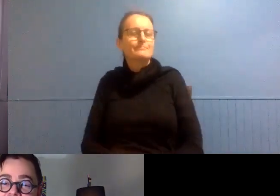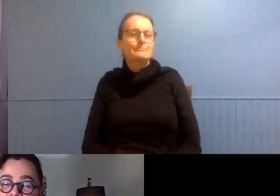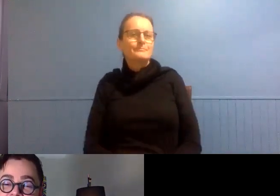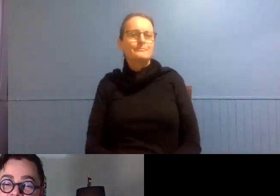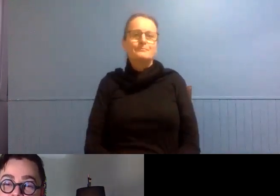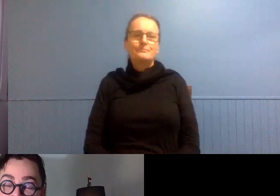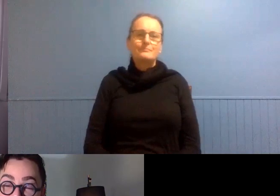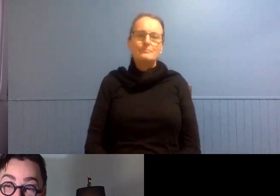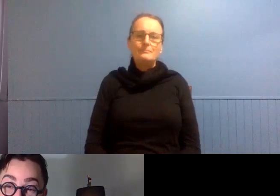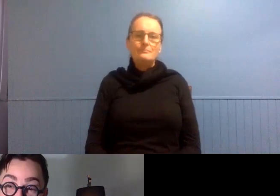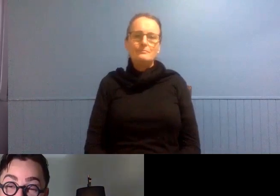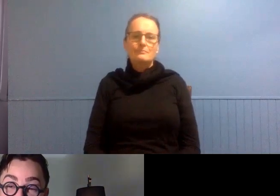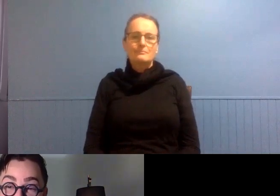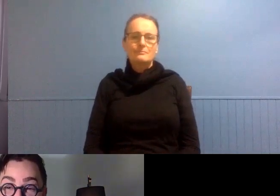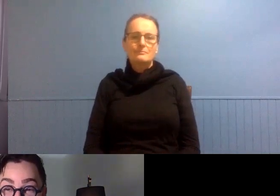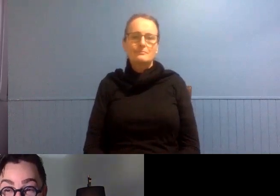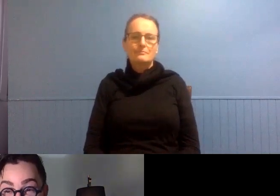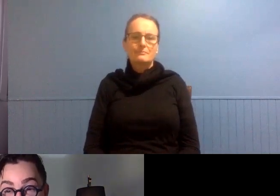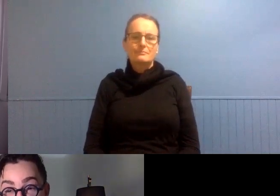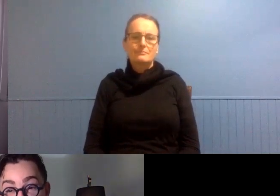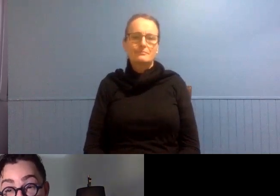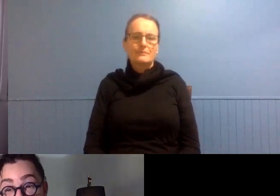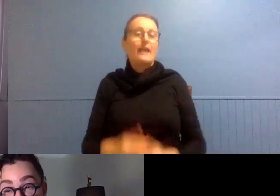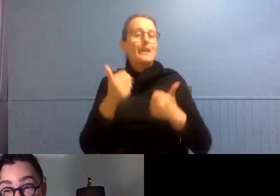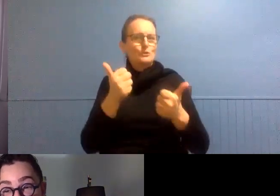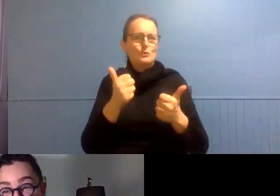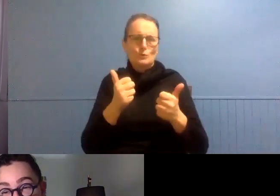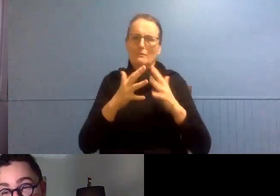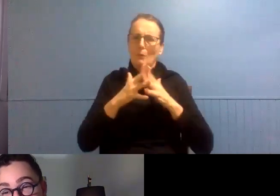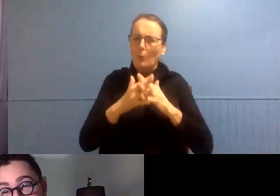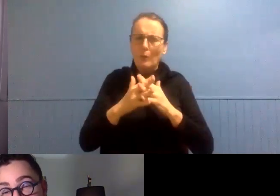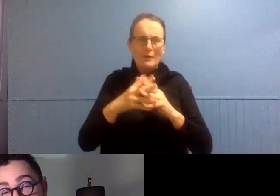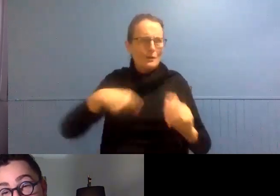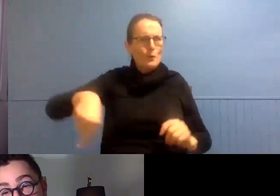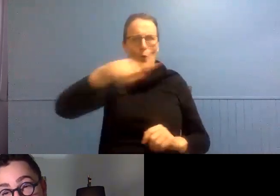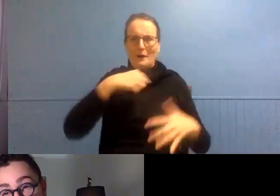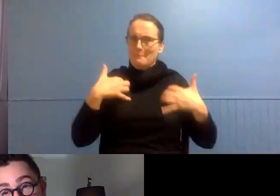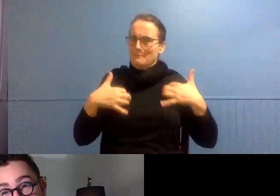What a future to hopefully look forward to and be within. I